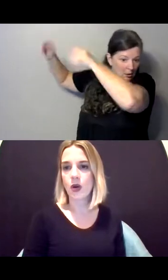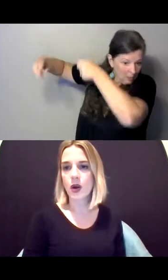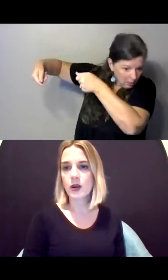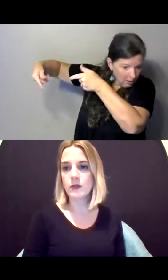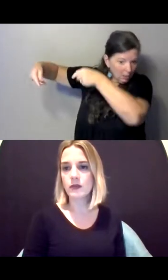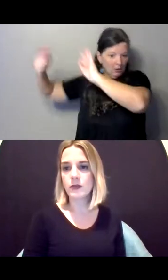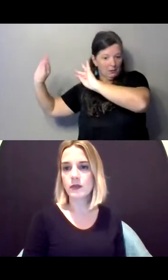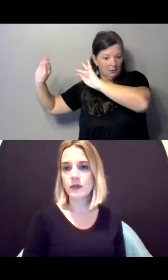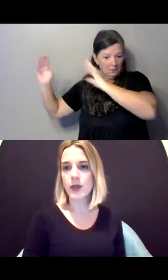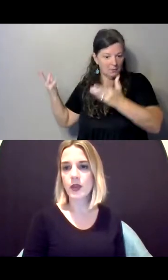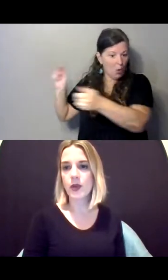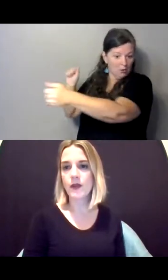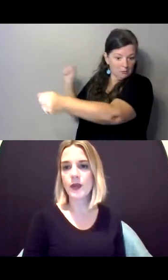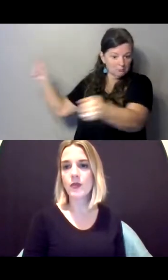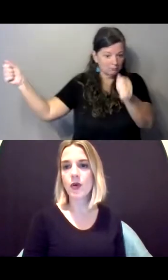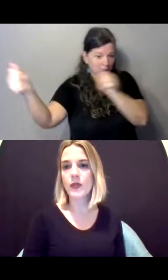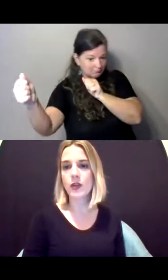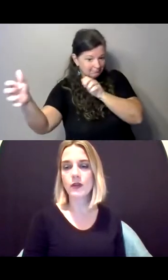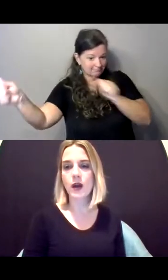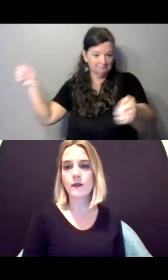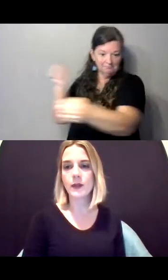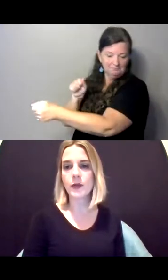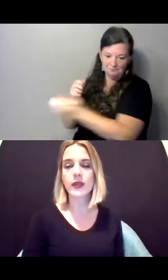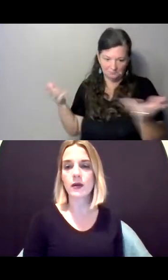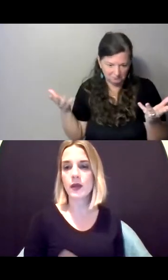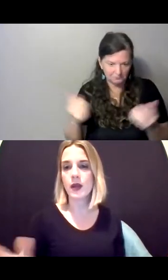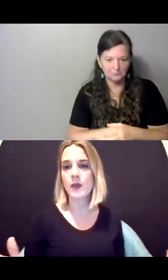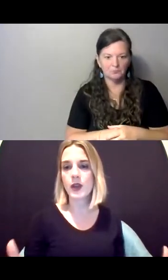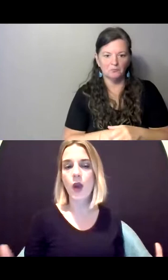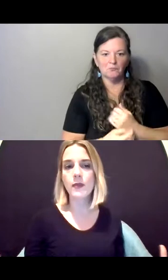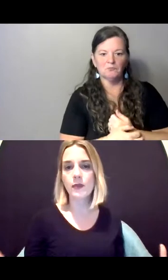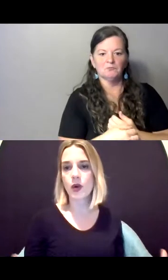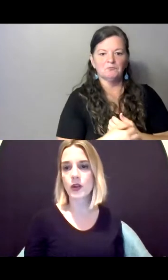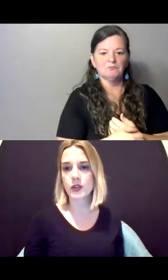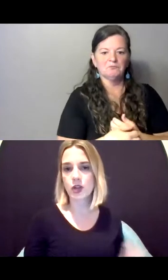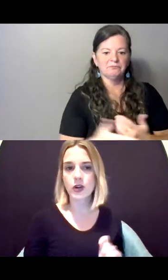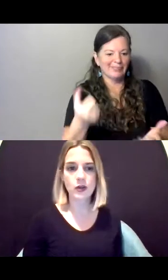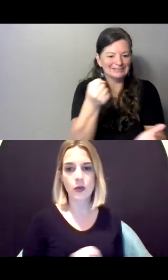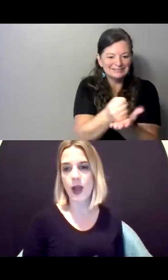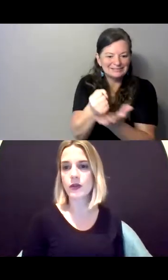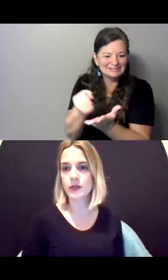or maybe you have a bigger board that you can flip around, like a big whiteboard. You can turn it around.